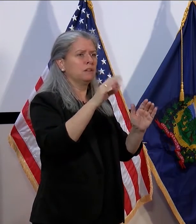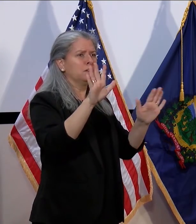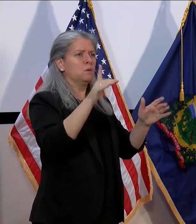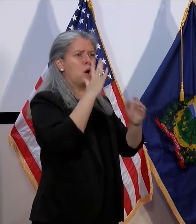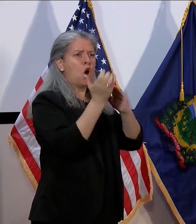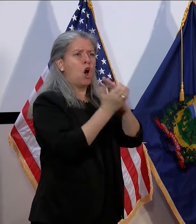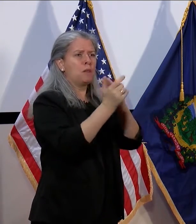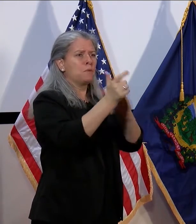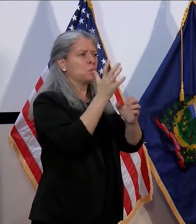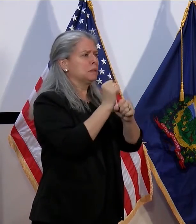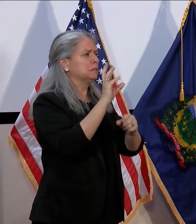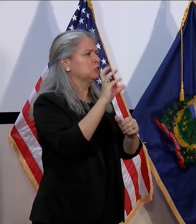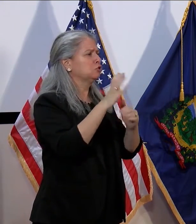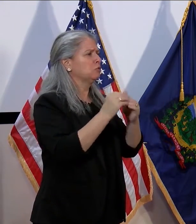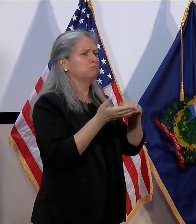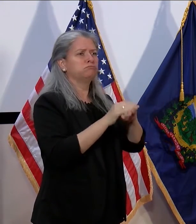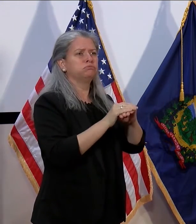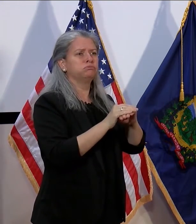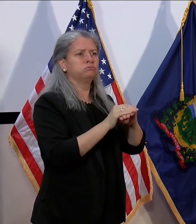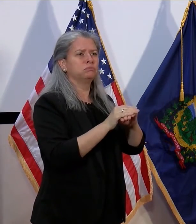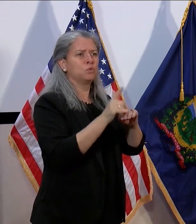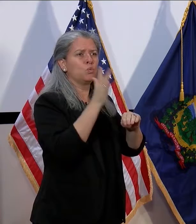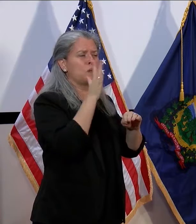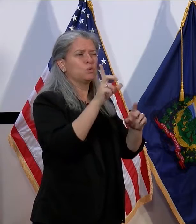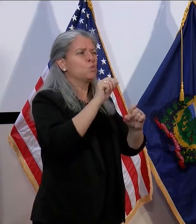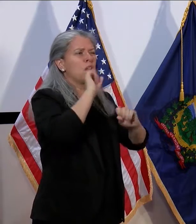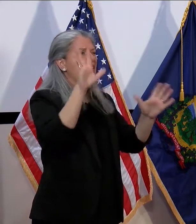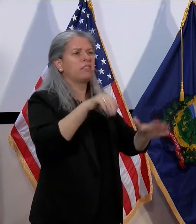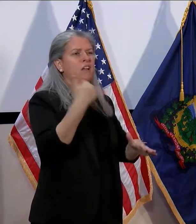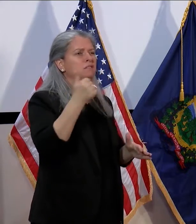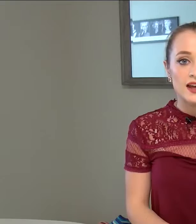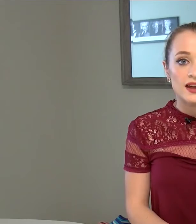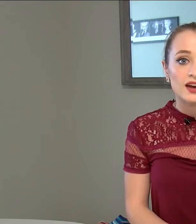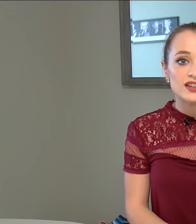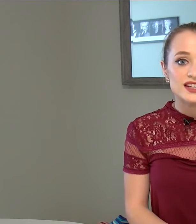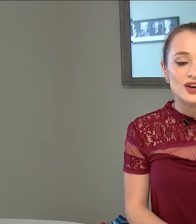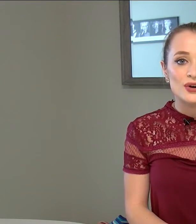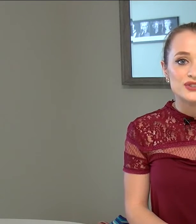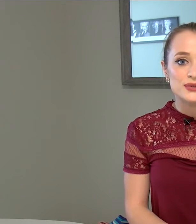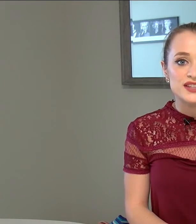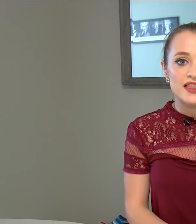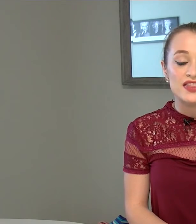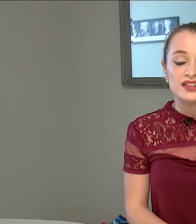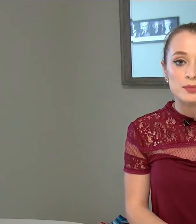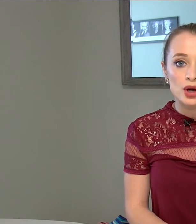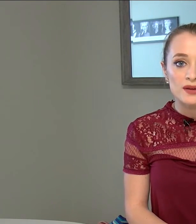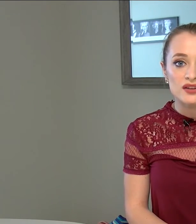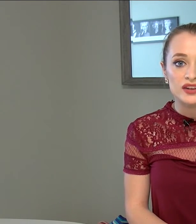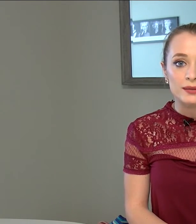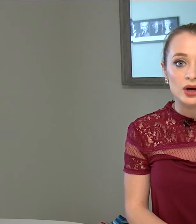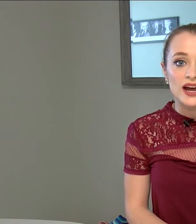more you need to do. That six hundred dollars will be automatically added to your claim when you file for this